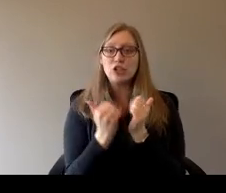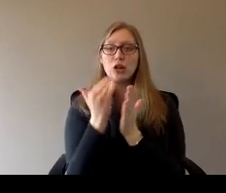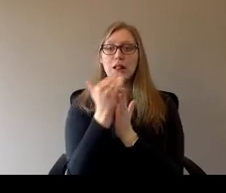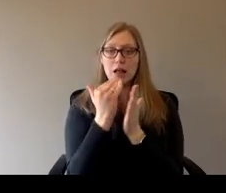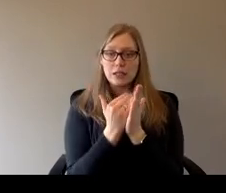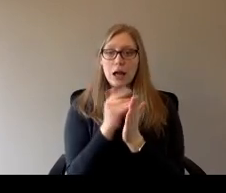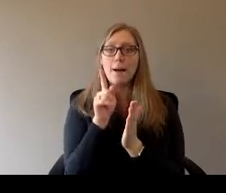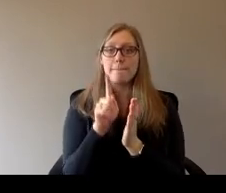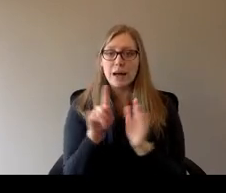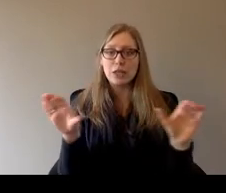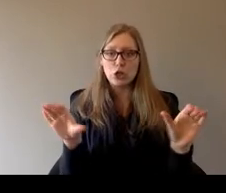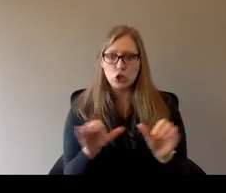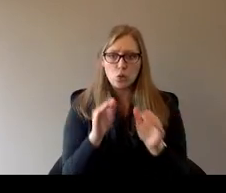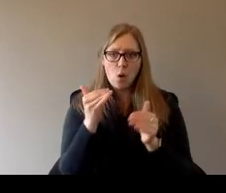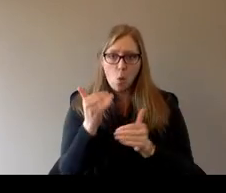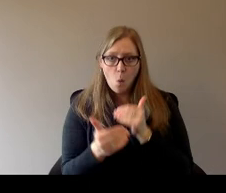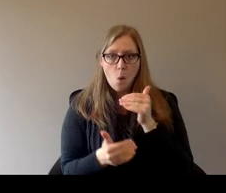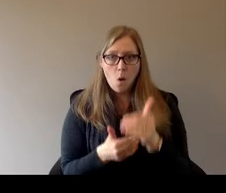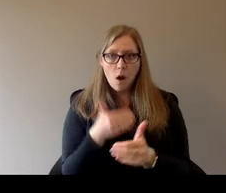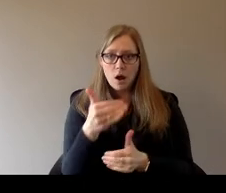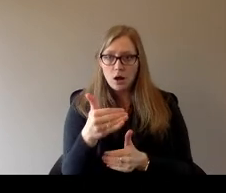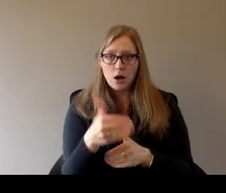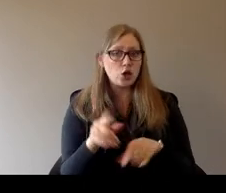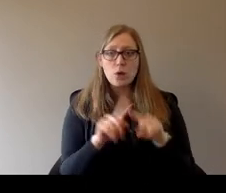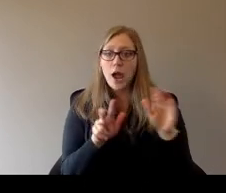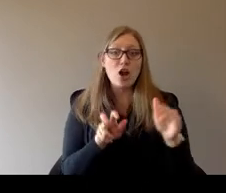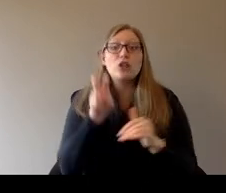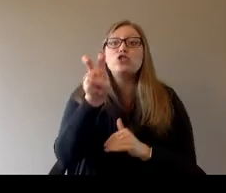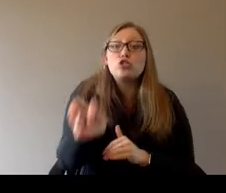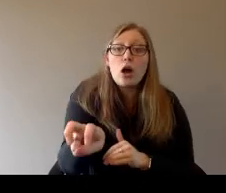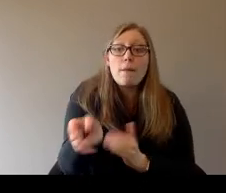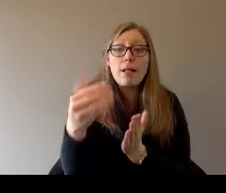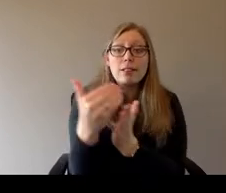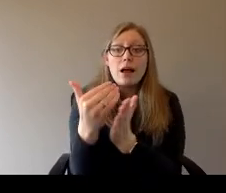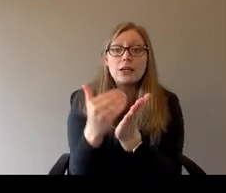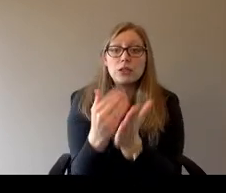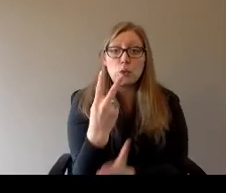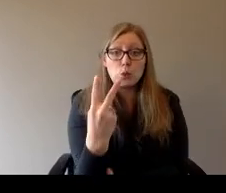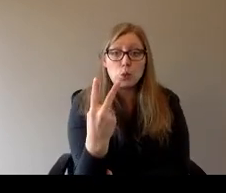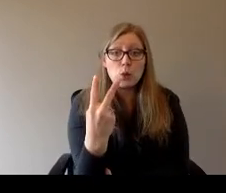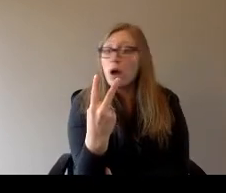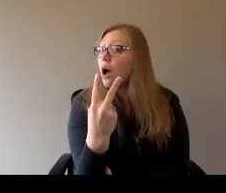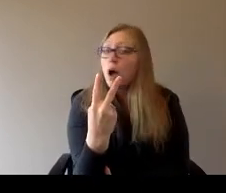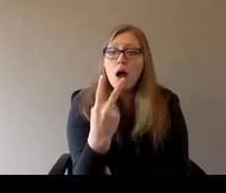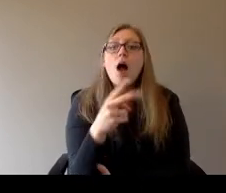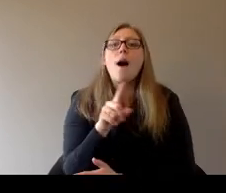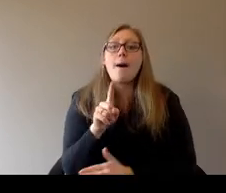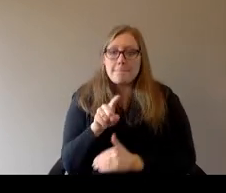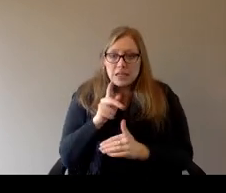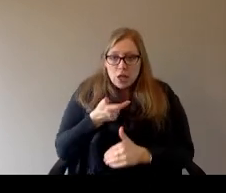So you can't move on to lesson 2 until you have viewed and completed anything within